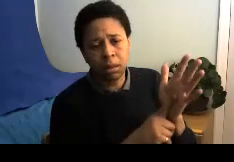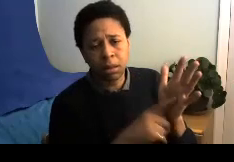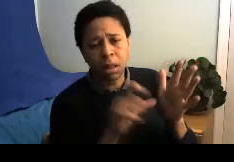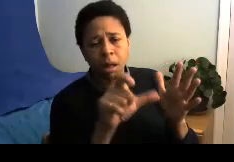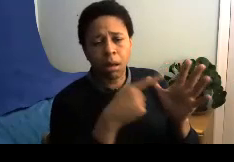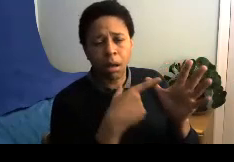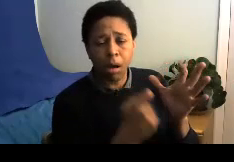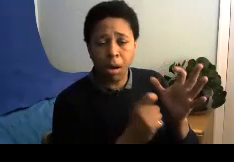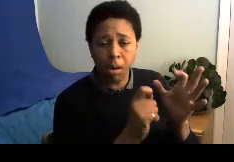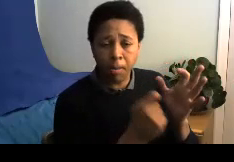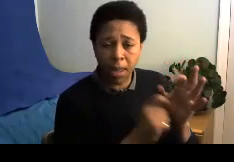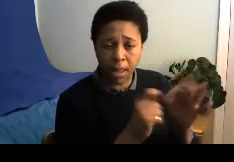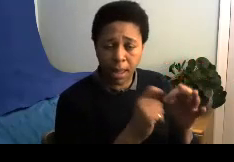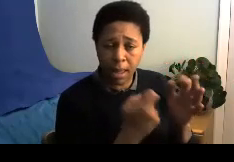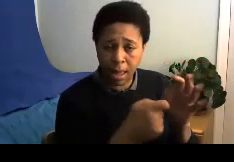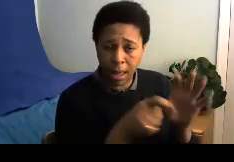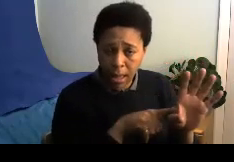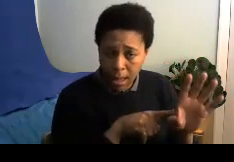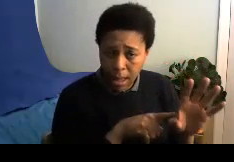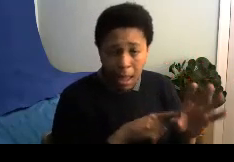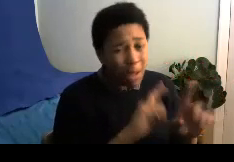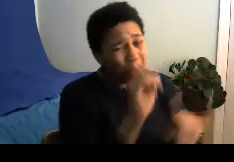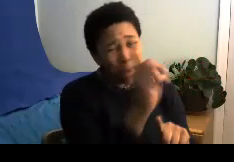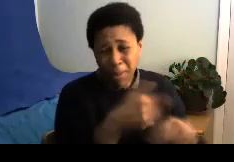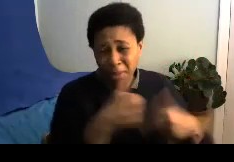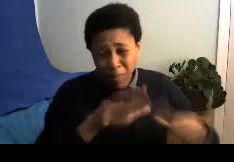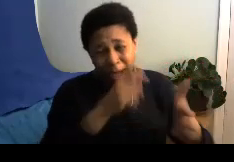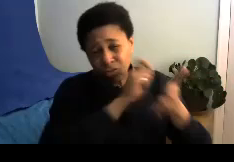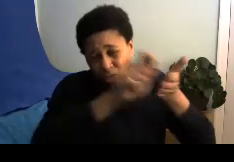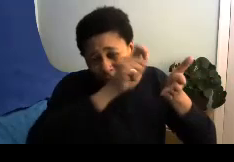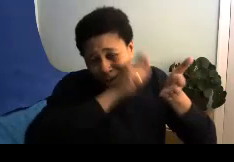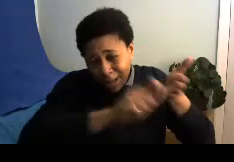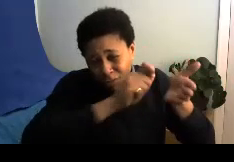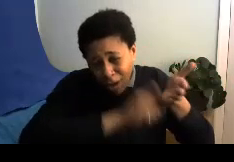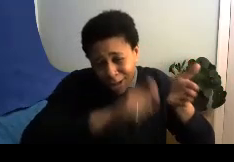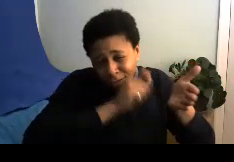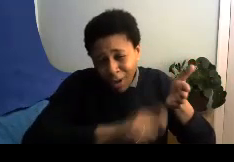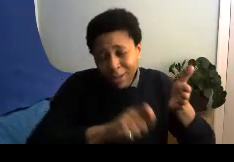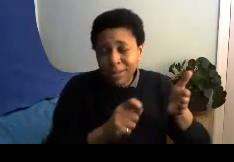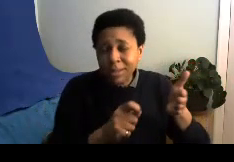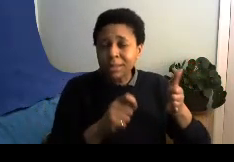know, people have been writing about, Caribbean writing, and,